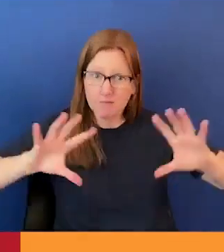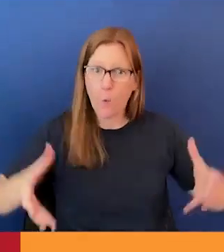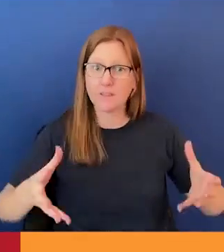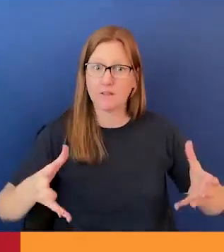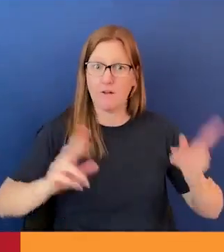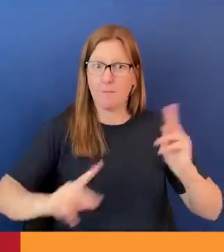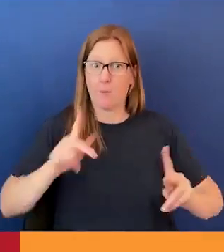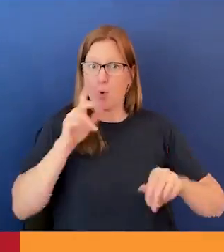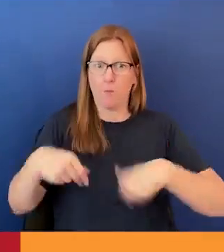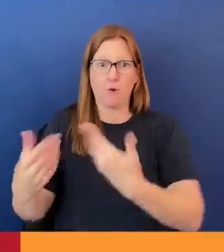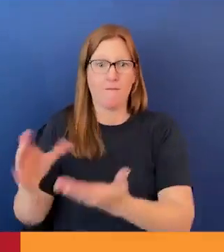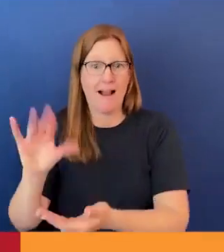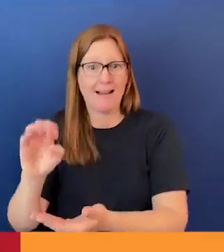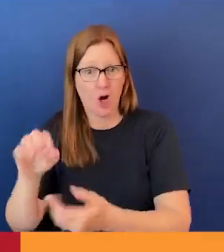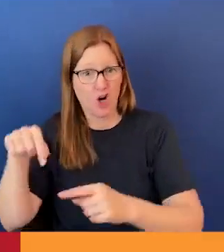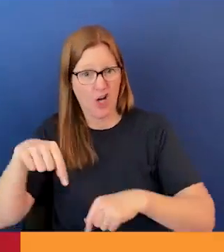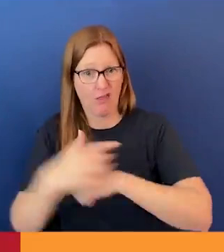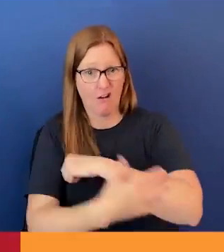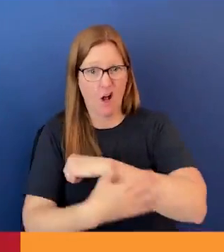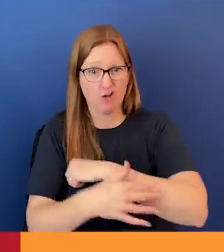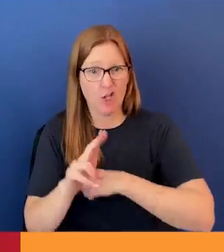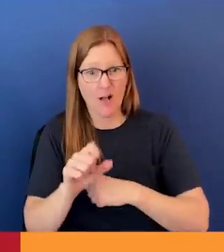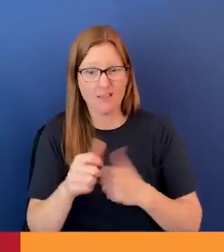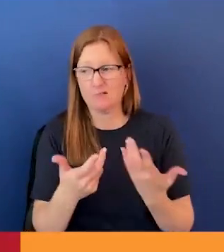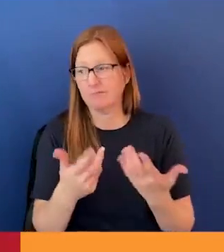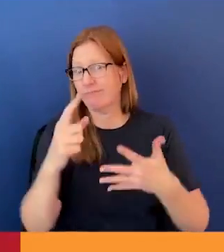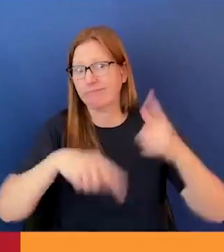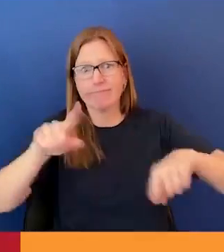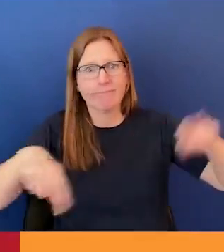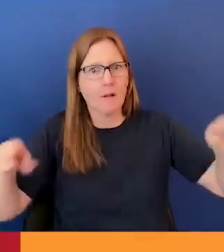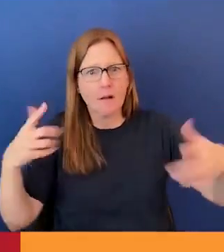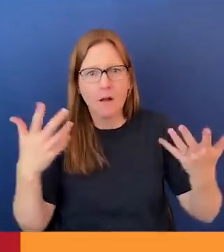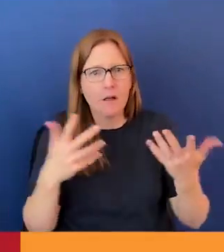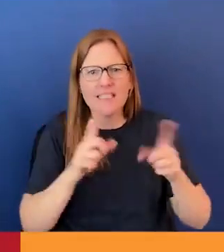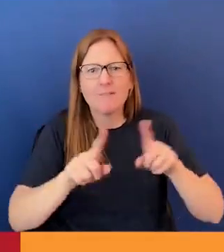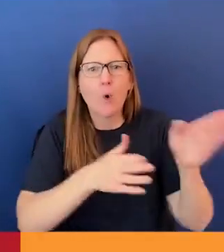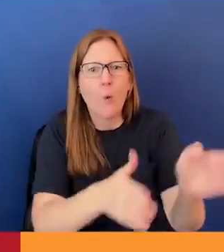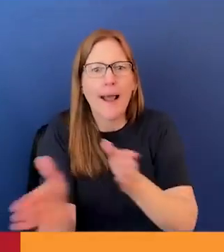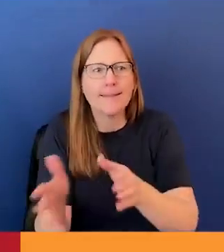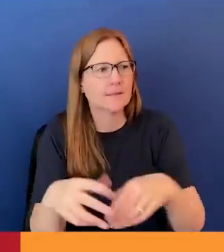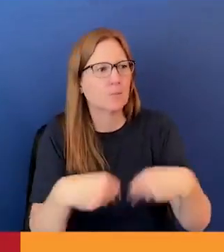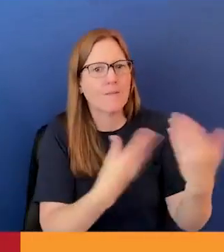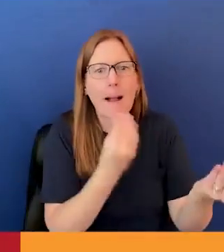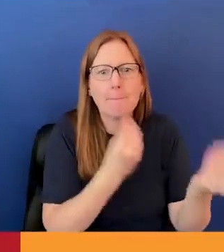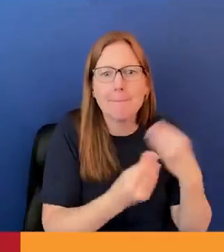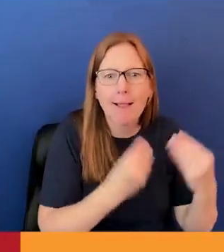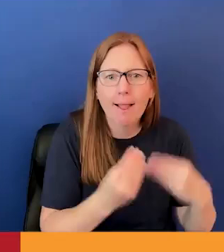That may be anything from providing meals and, you know, oversight to someone living in their own home,